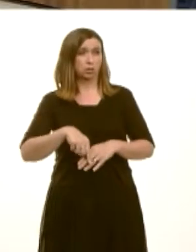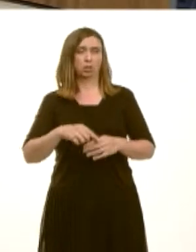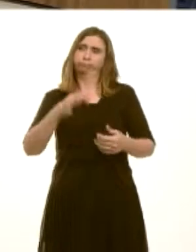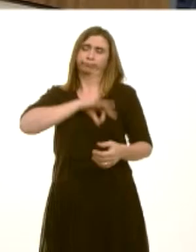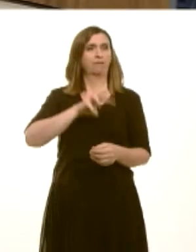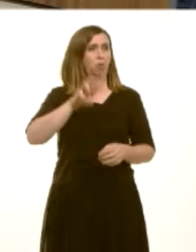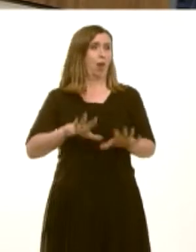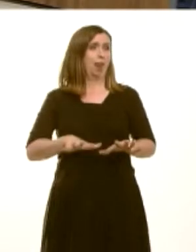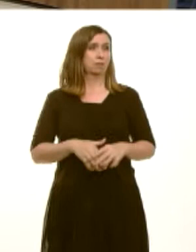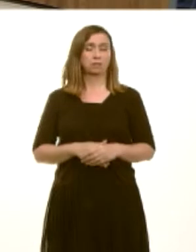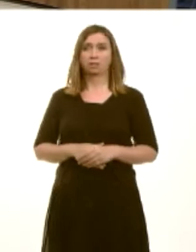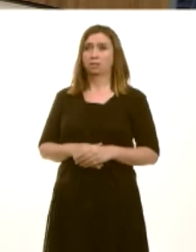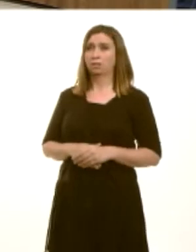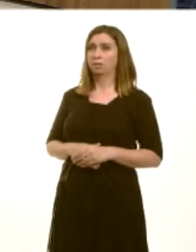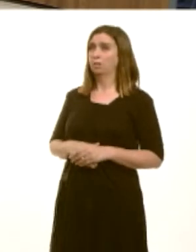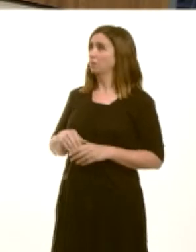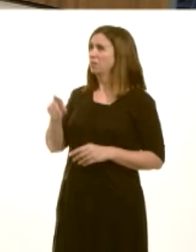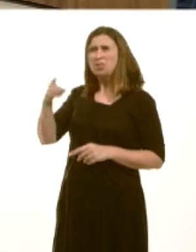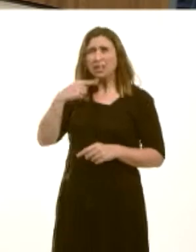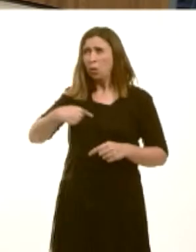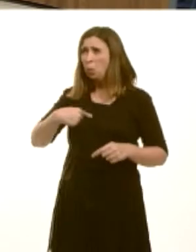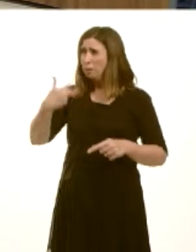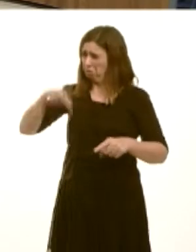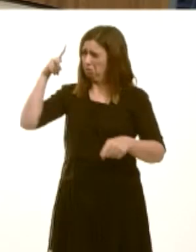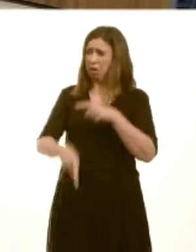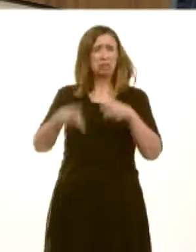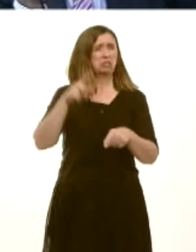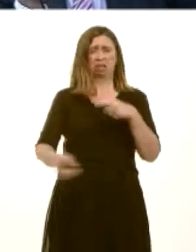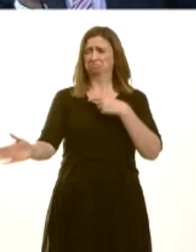Carwyn Jones: Did he just say a ëslash-and-burn approachí? I mean, there's been an irony